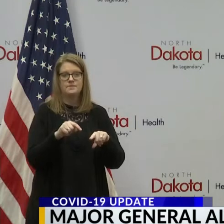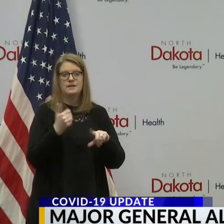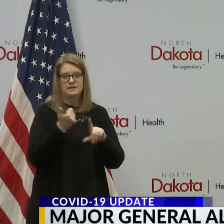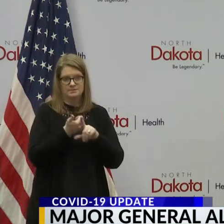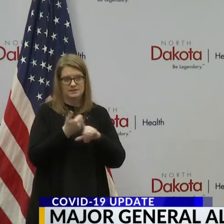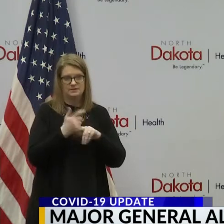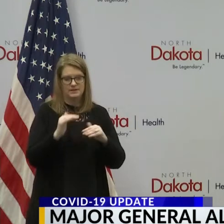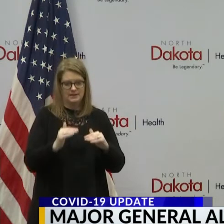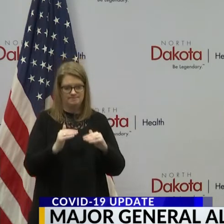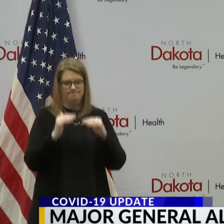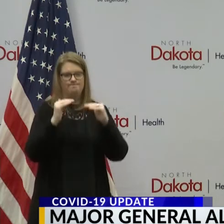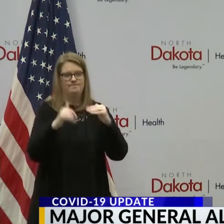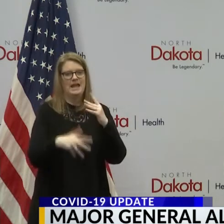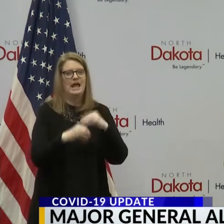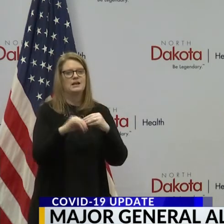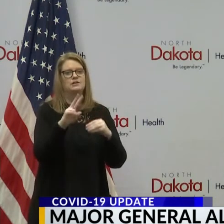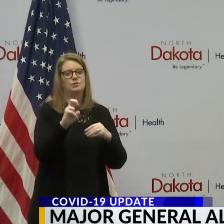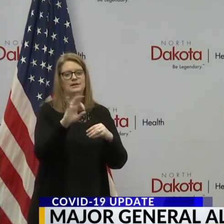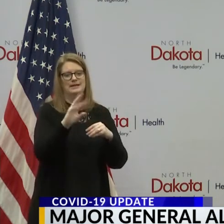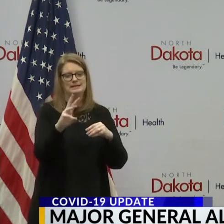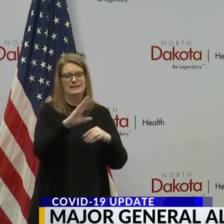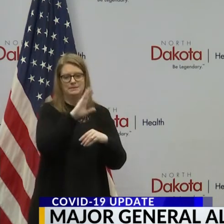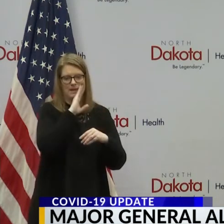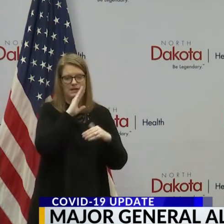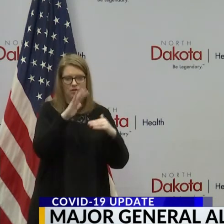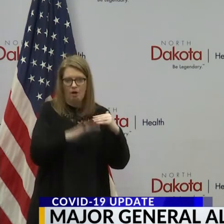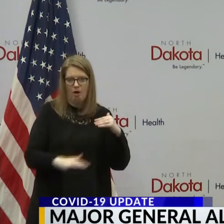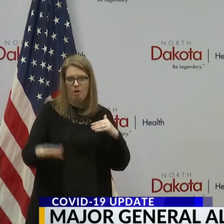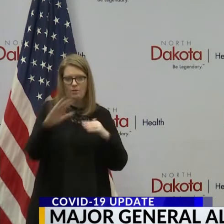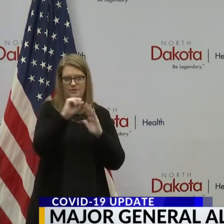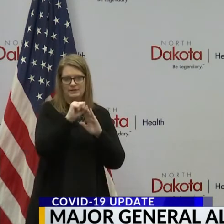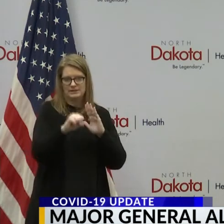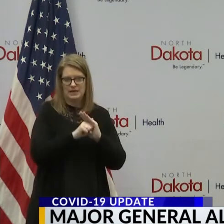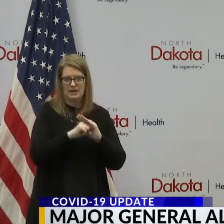TIER 2 ARE HOSPITALS THAT ARE STILL IN THE LEAD.